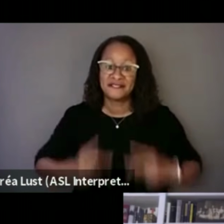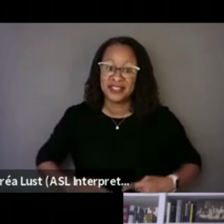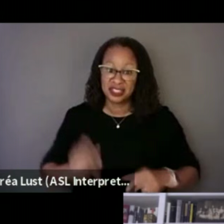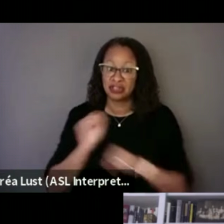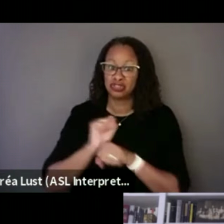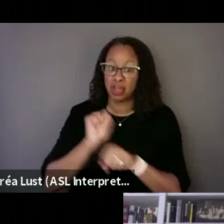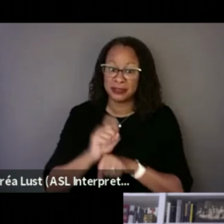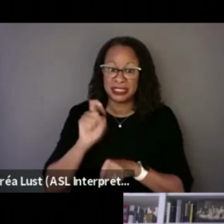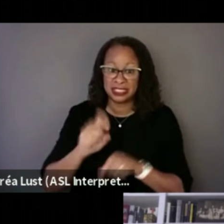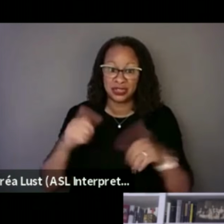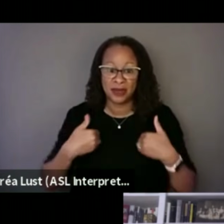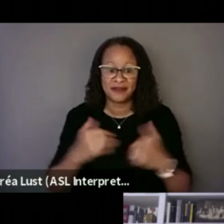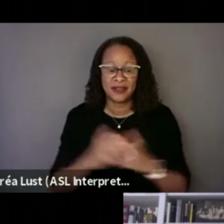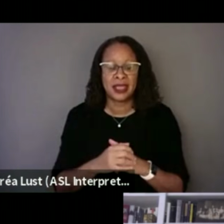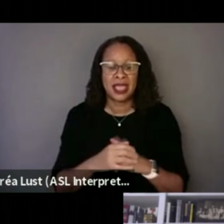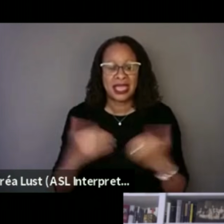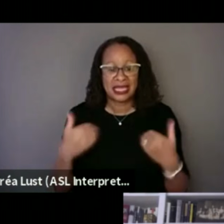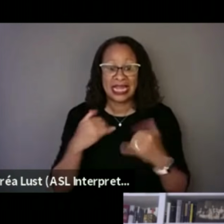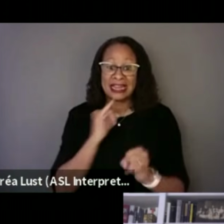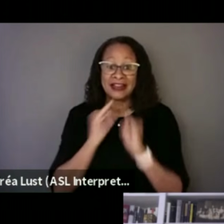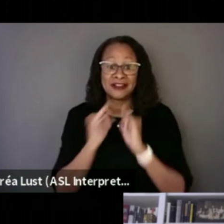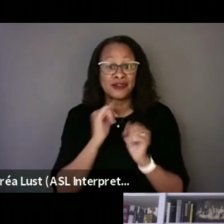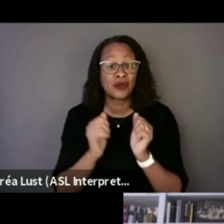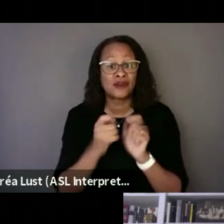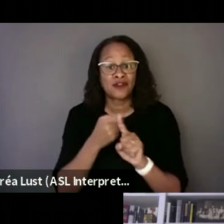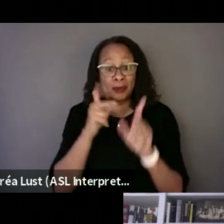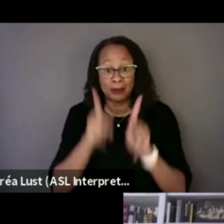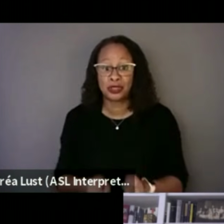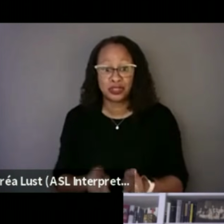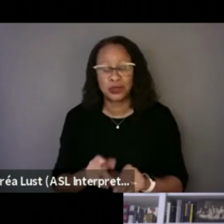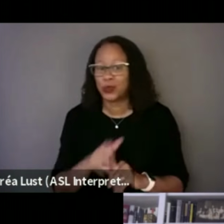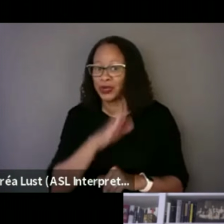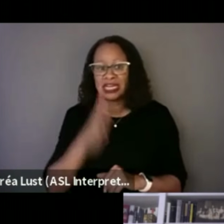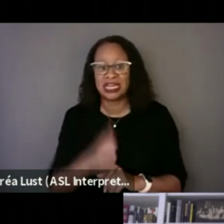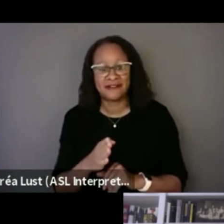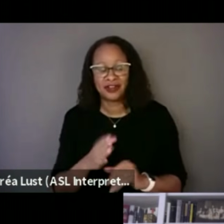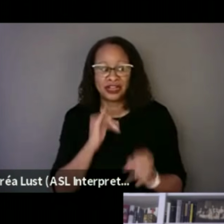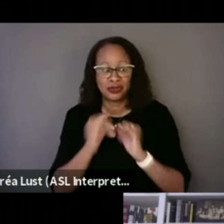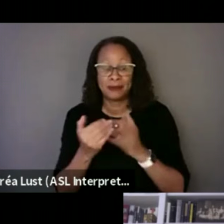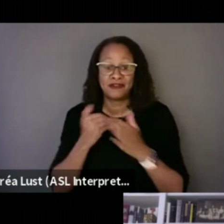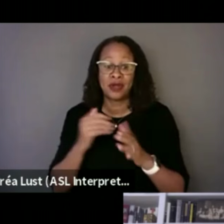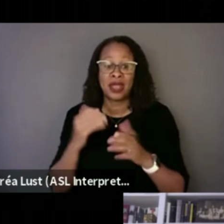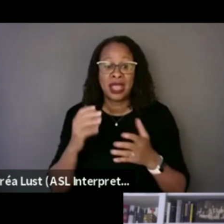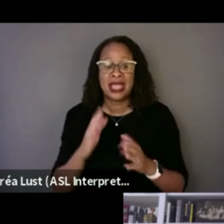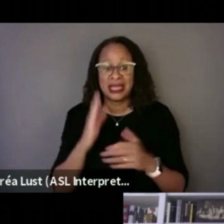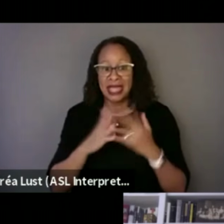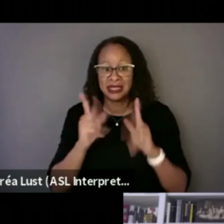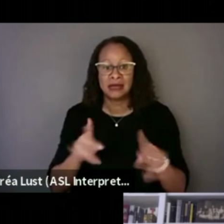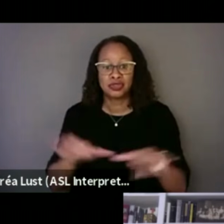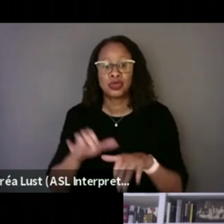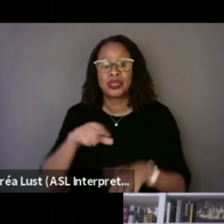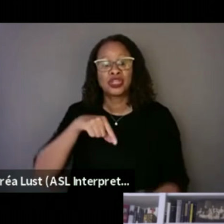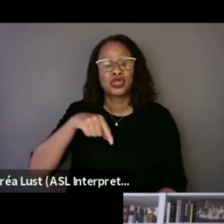And he had an interview from someone who wouldn't have interviewed him without that chance, and wound up doing QA, like quality assurance for a tech thing.